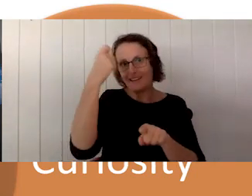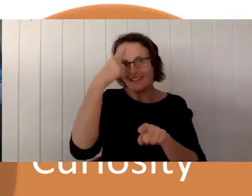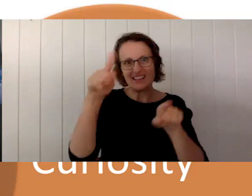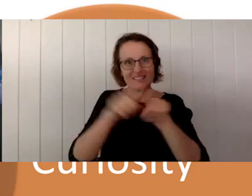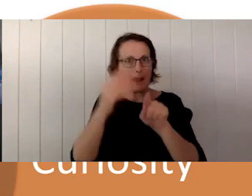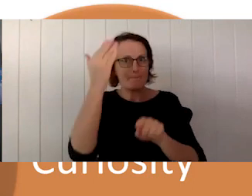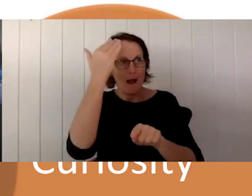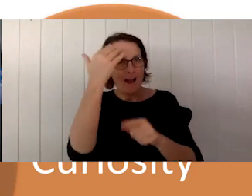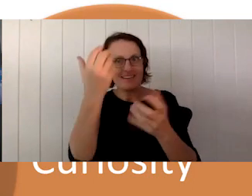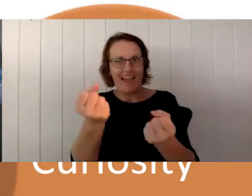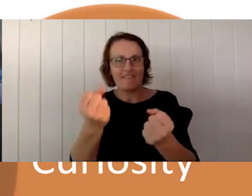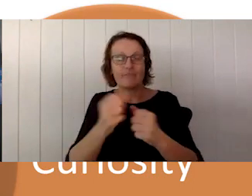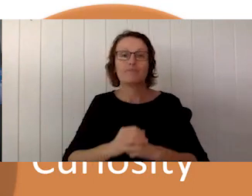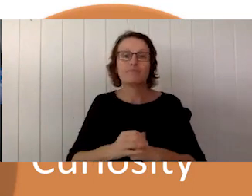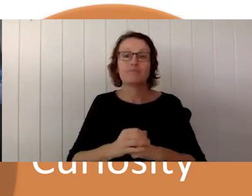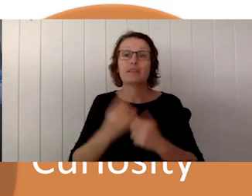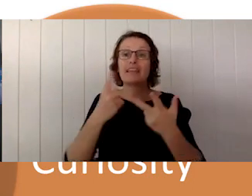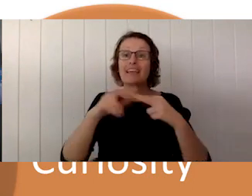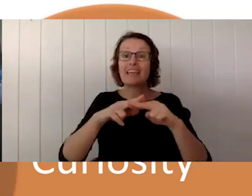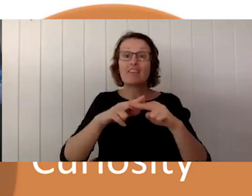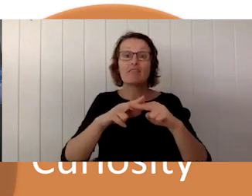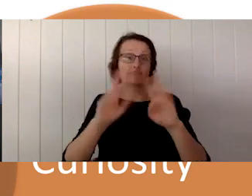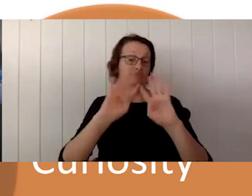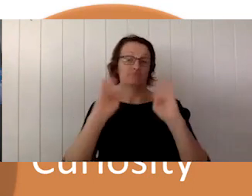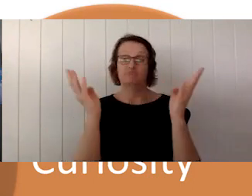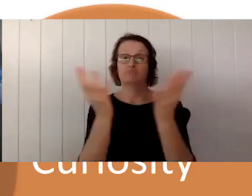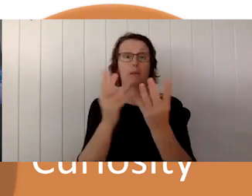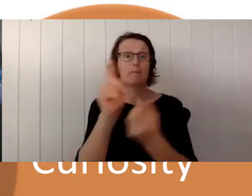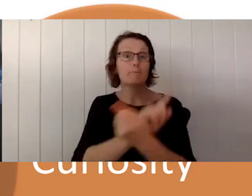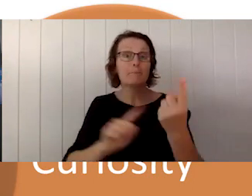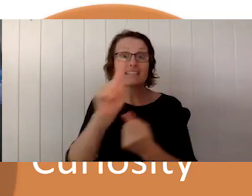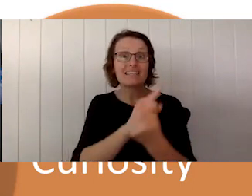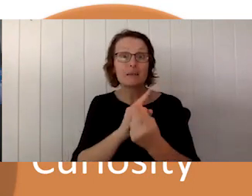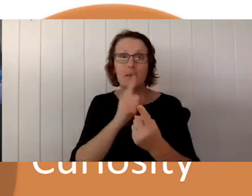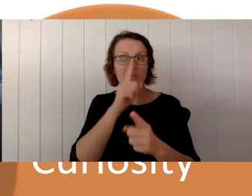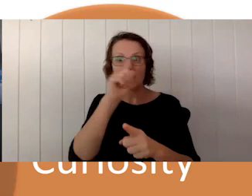you walk into a meeting and people can't make decisions, it's often because they don't trust each other enough or they don't have all the